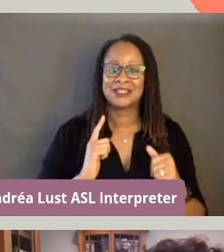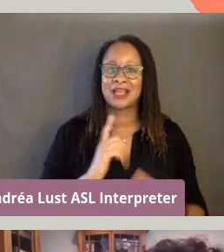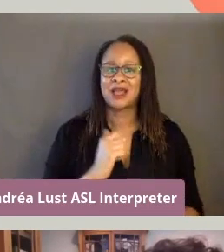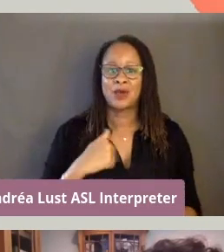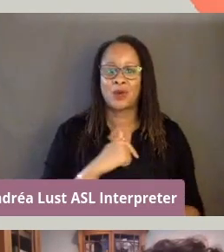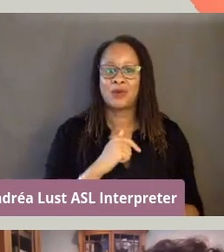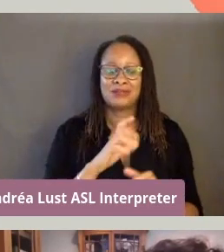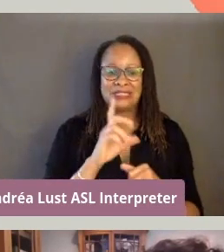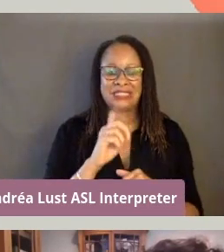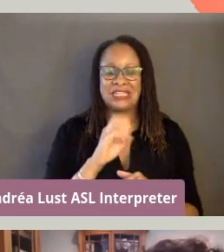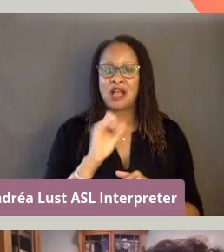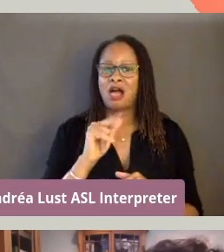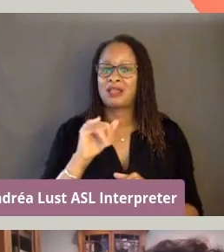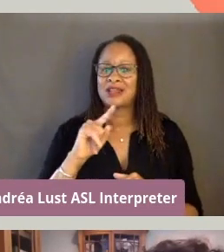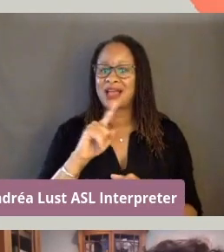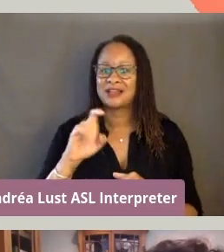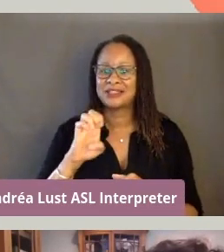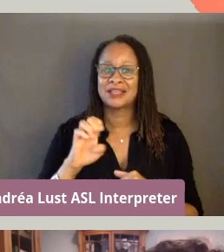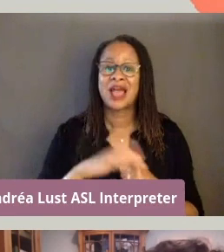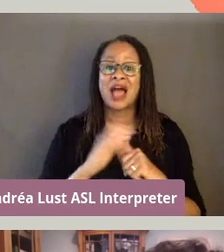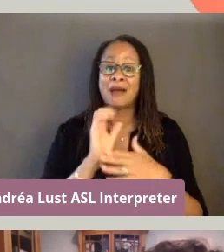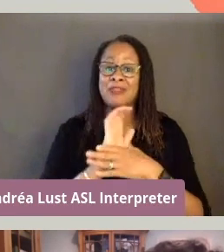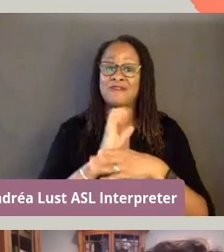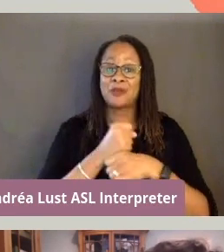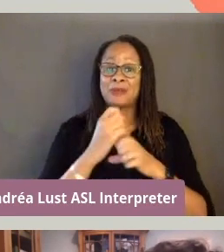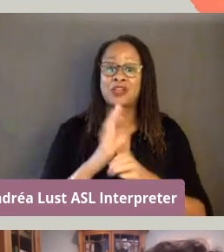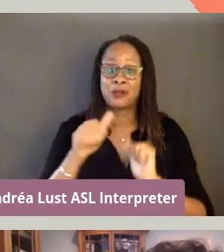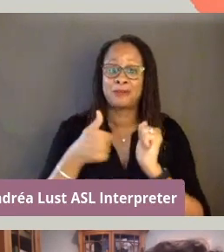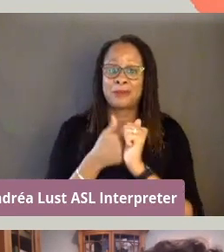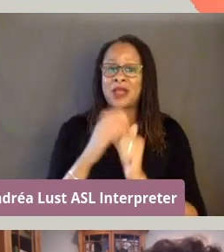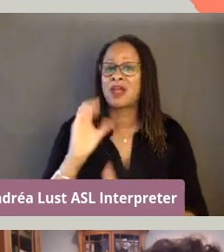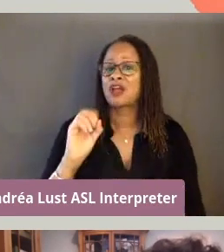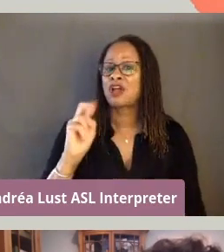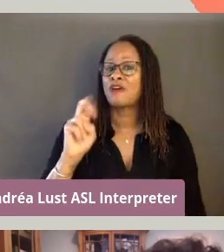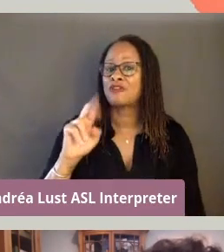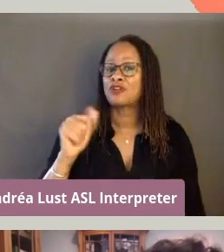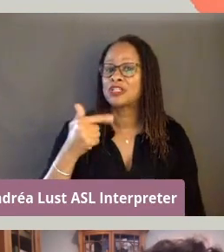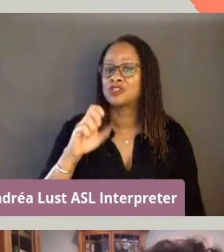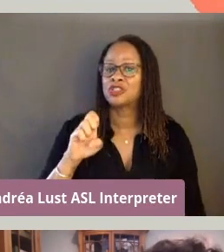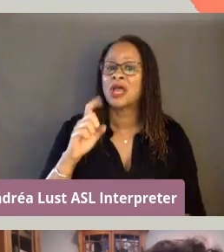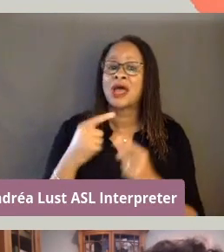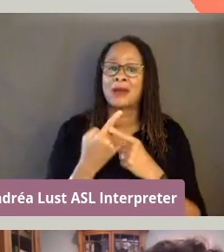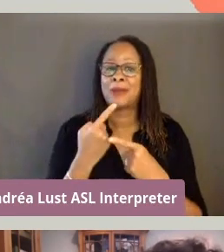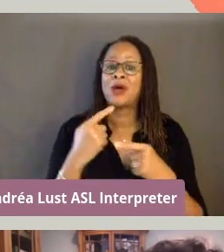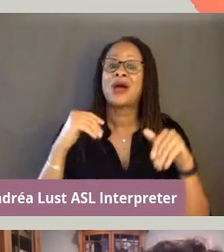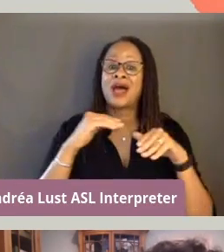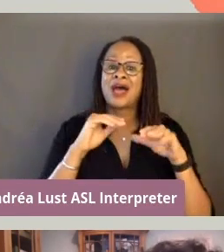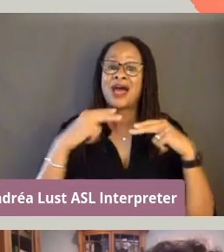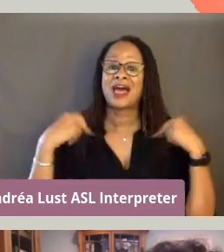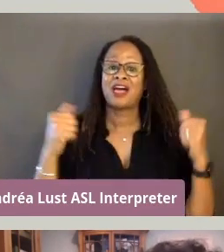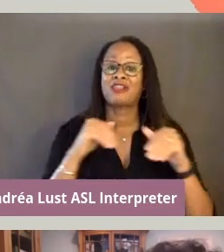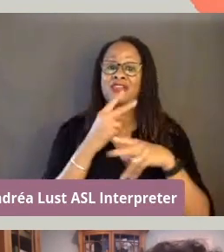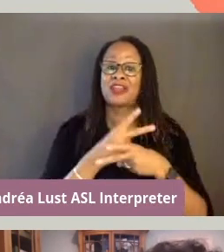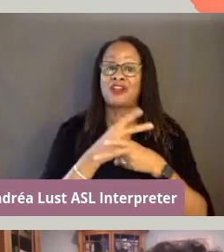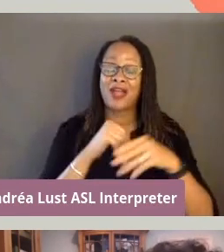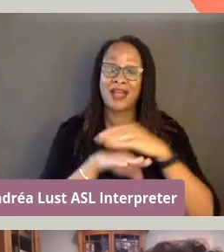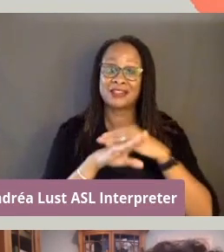and I am the filmmaker behind COVER/AGE about health care access for undocumented adults, thank you.